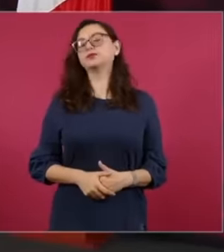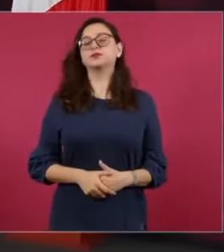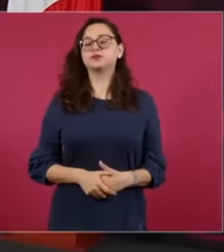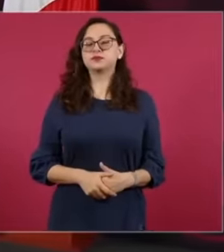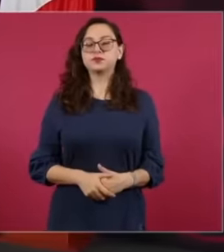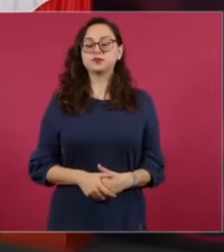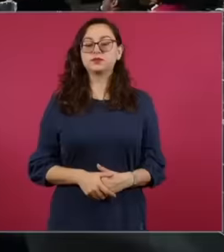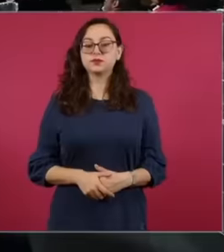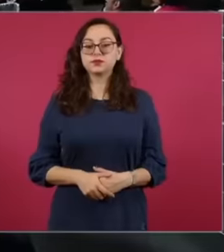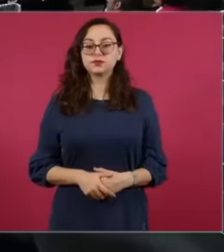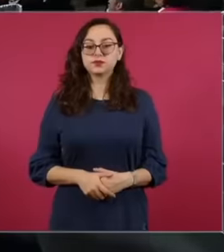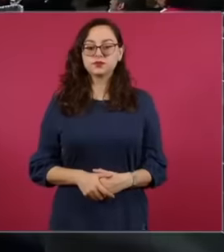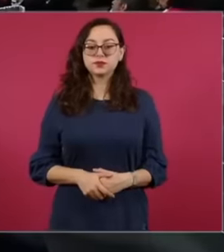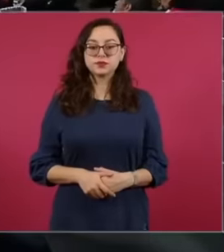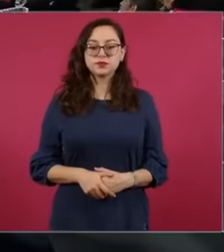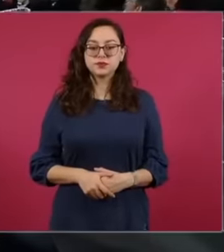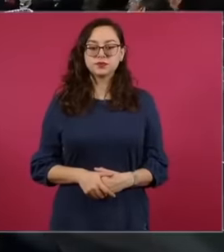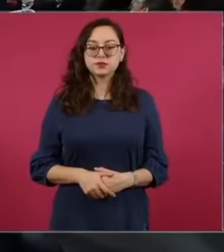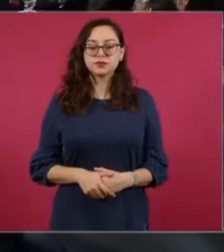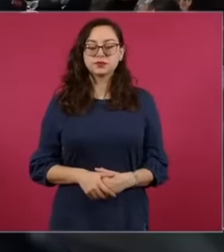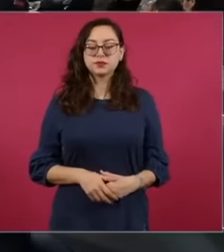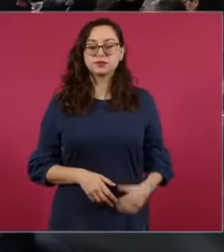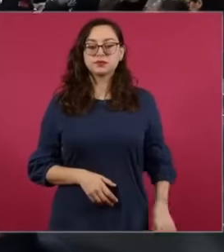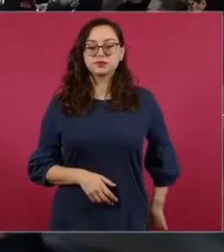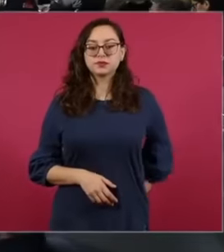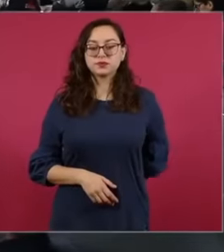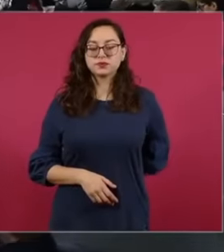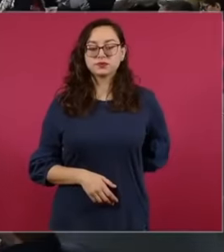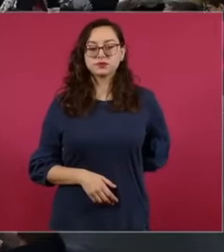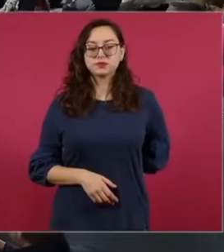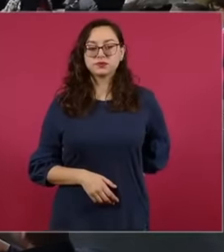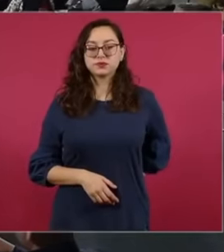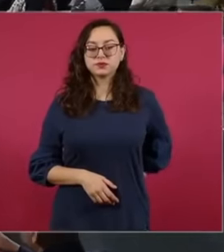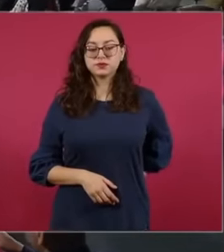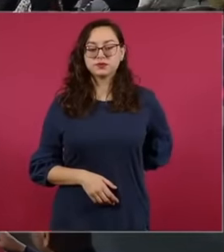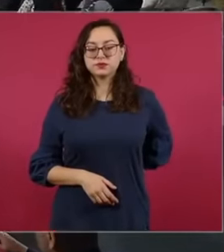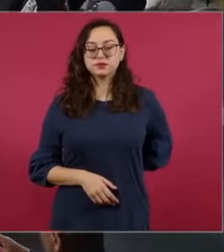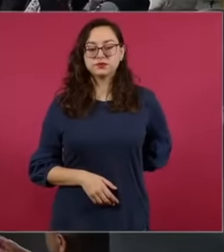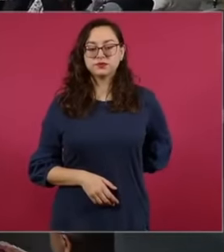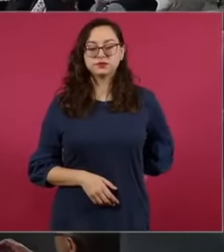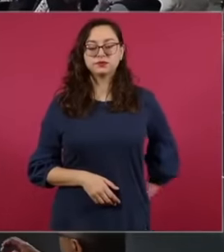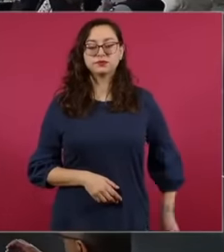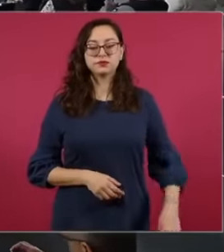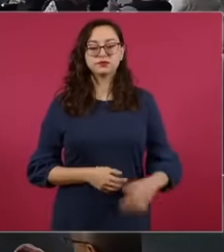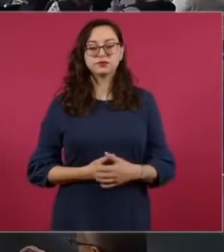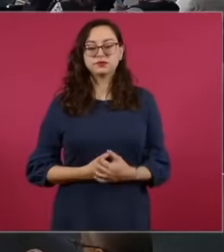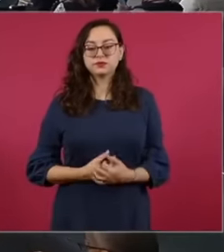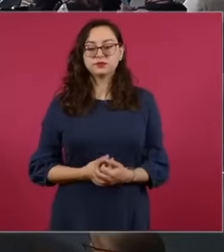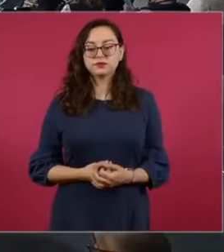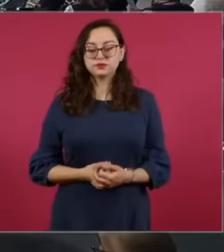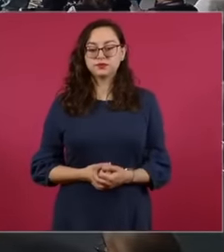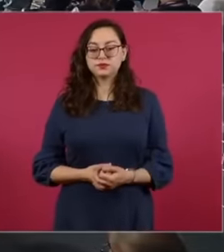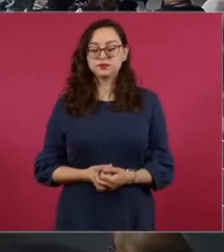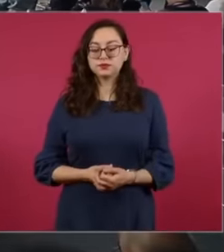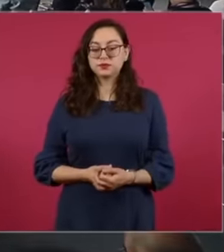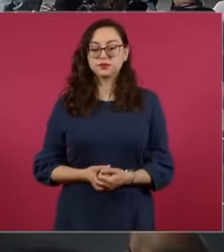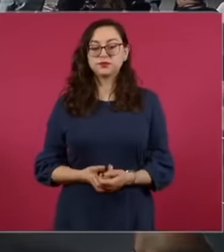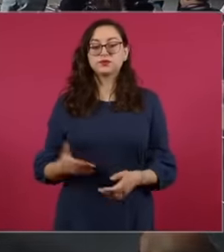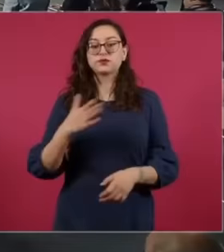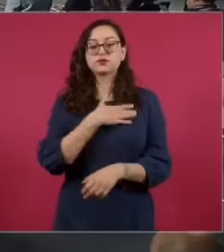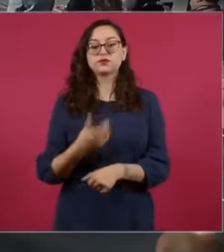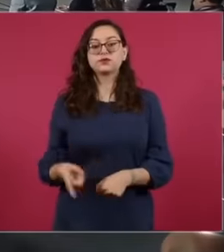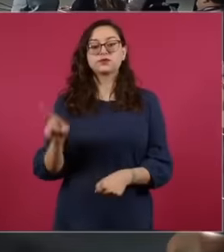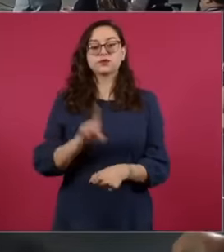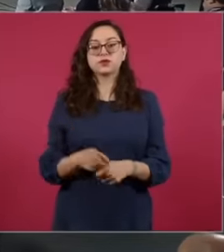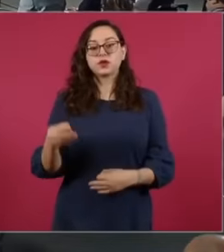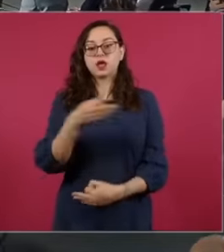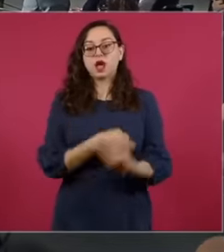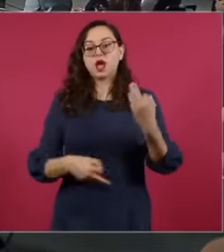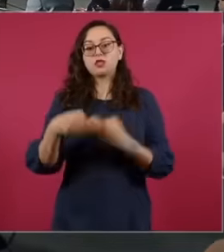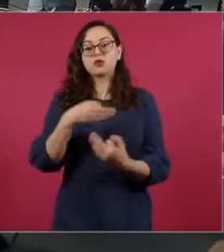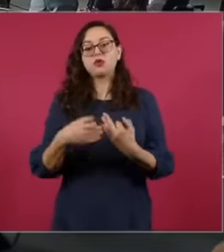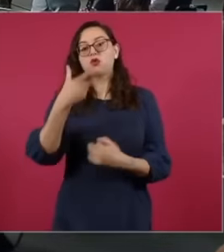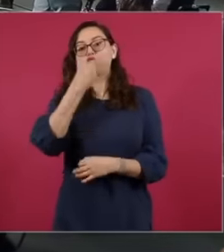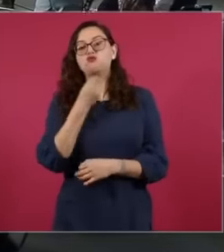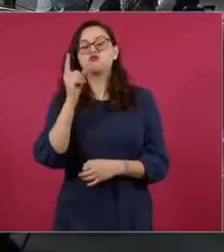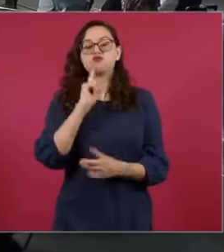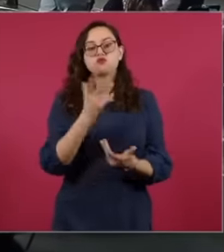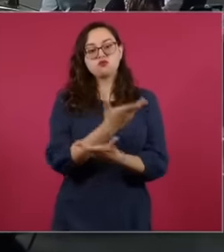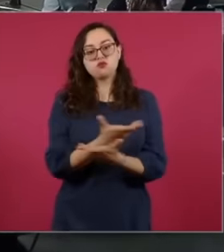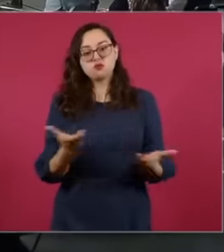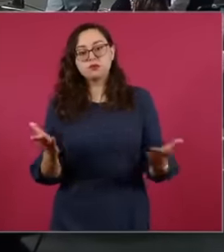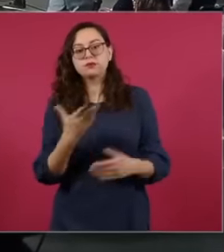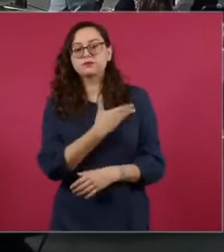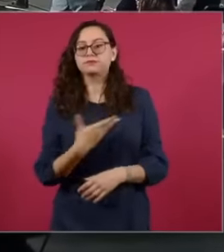this Good morning everyone, with your permission, president, I'm going to Briefly report and then